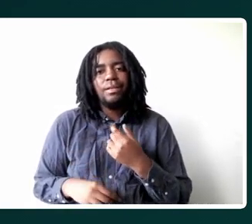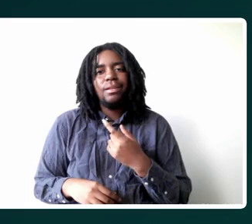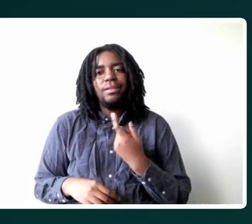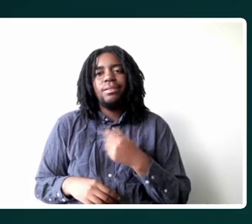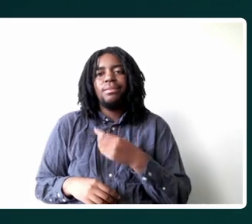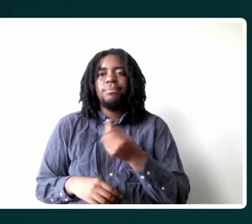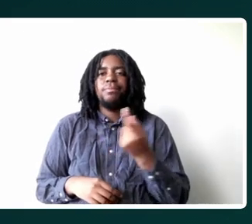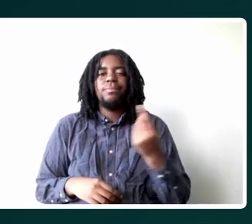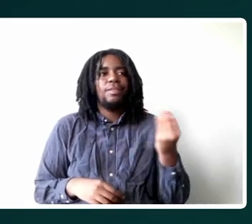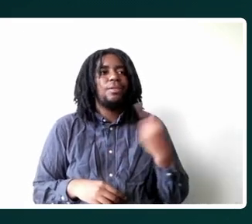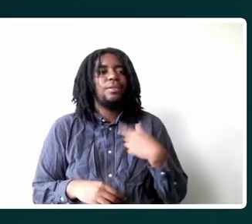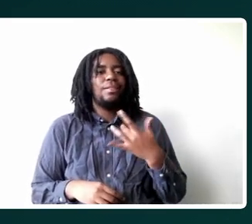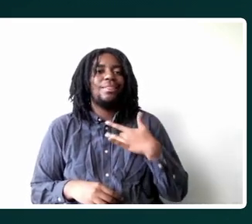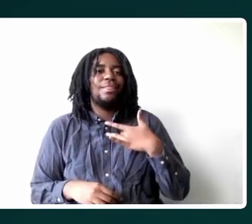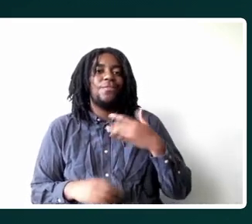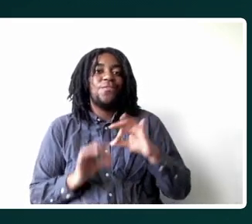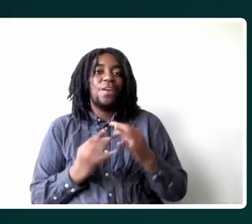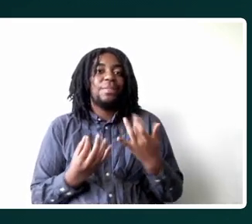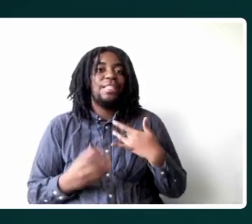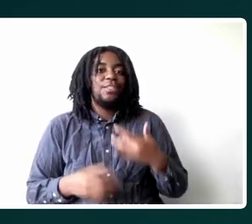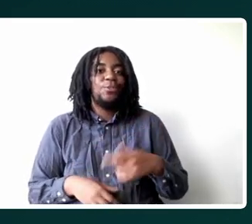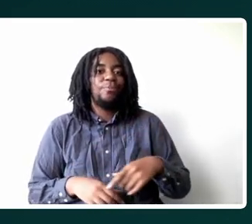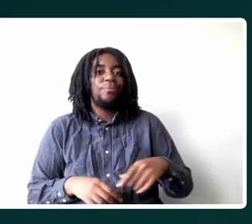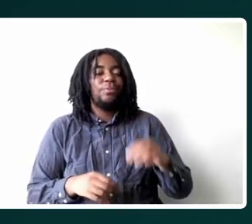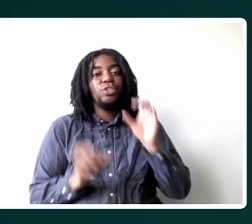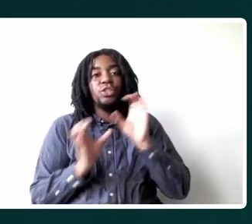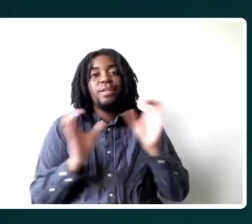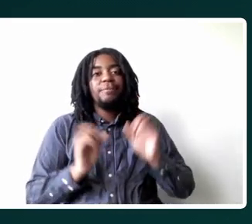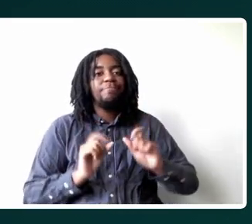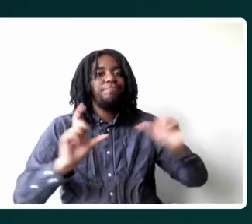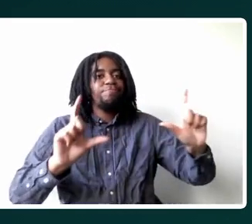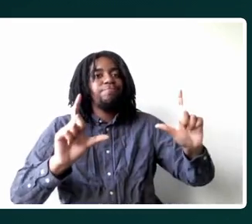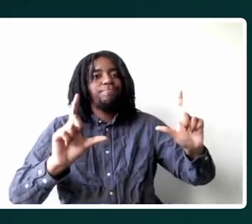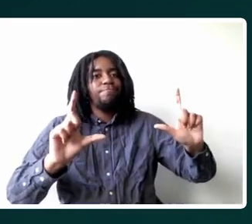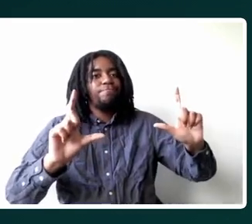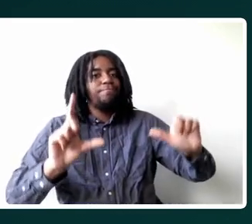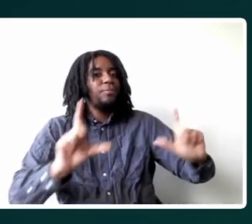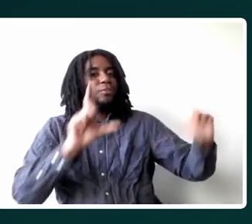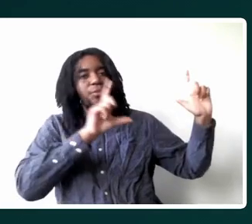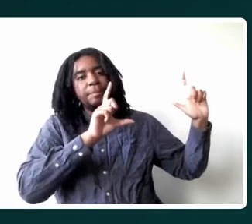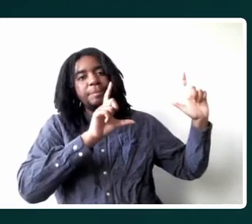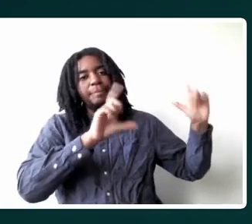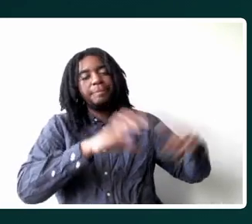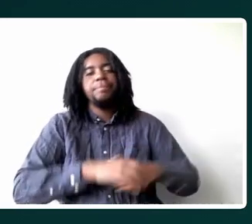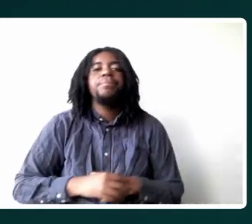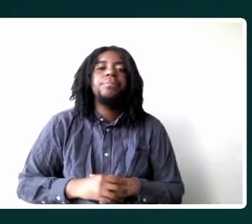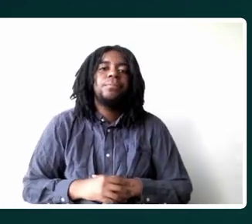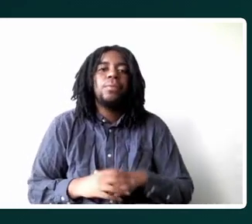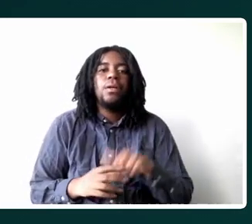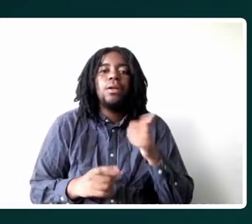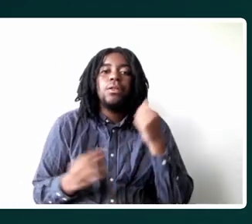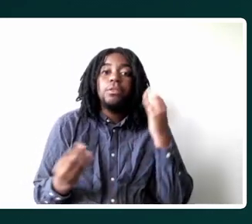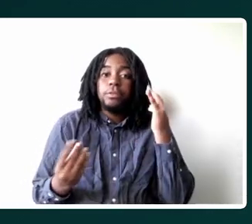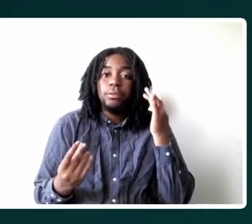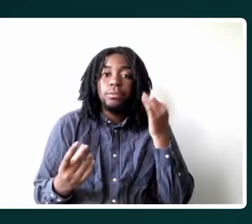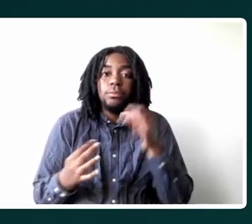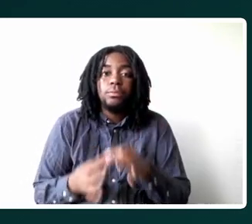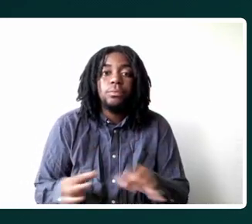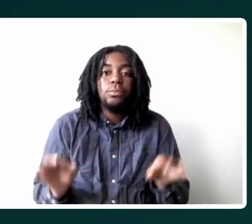room. Another consideration that's really important is managing your institution's